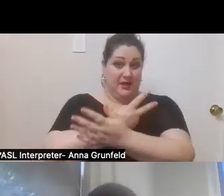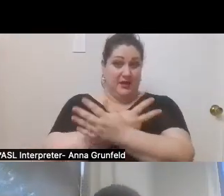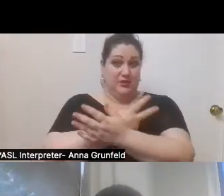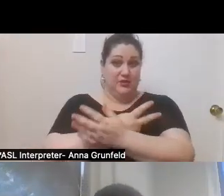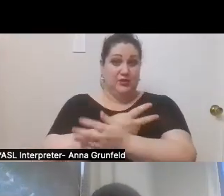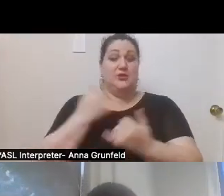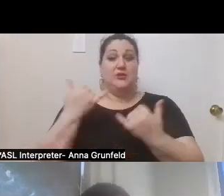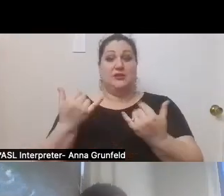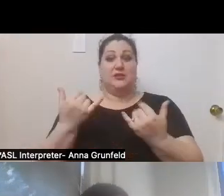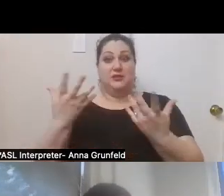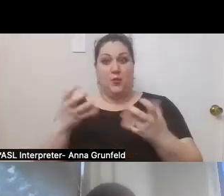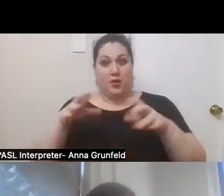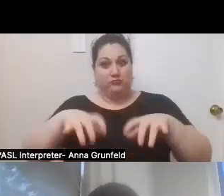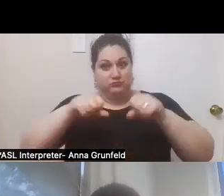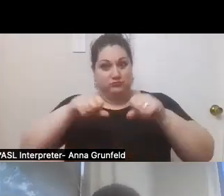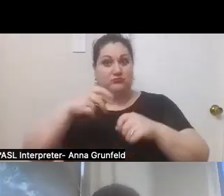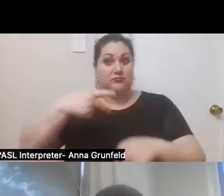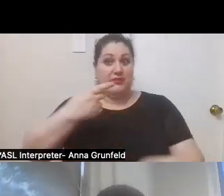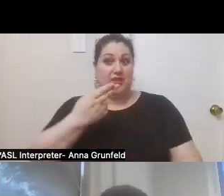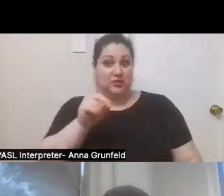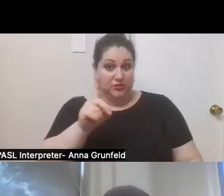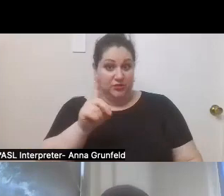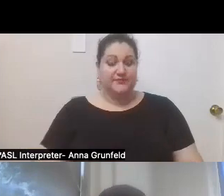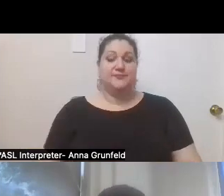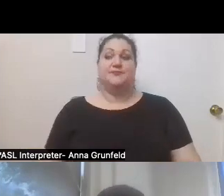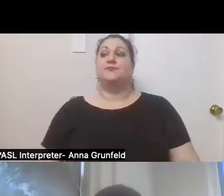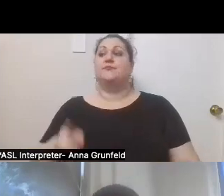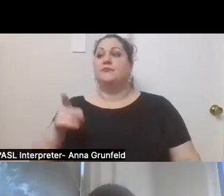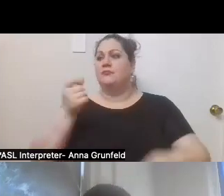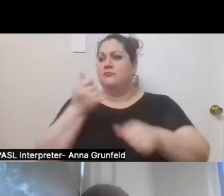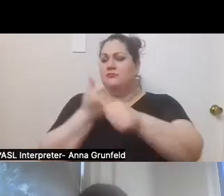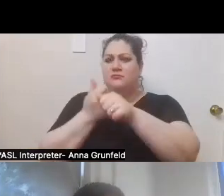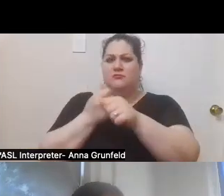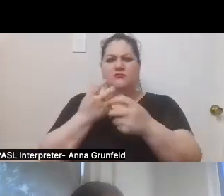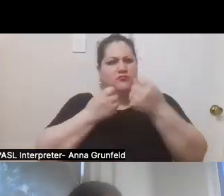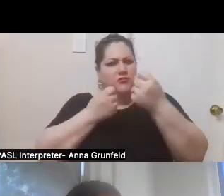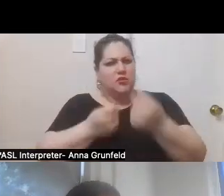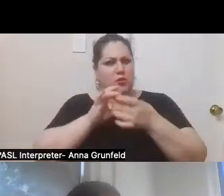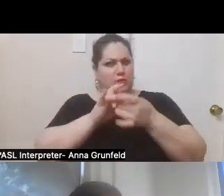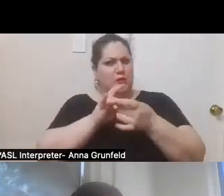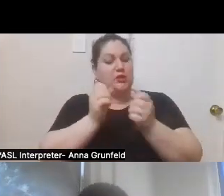He's built a strong relationship with the university and with, and with many professors.